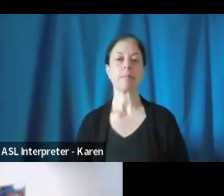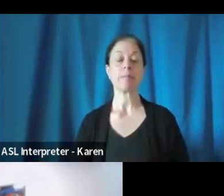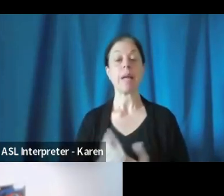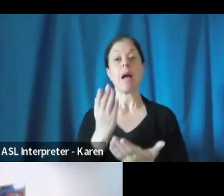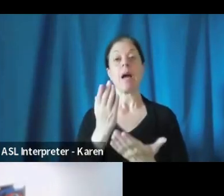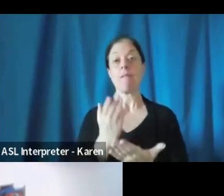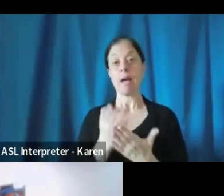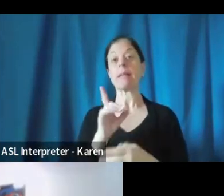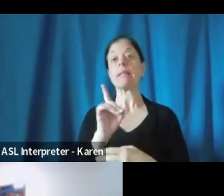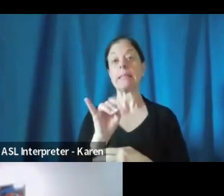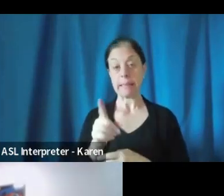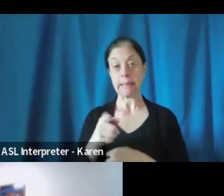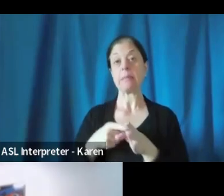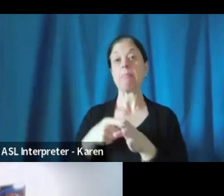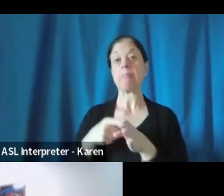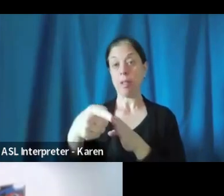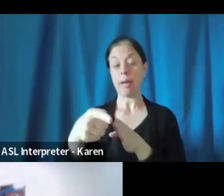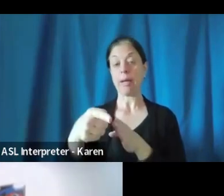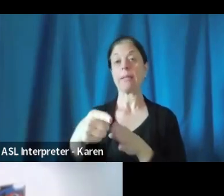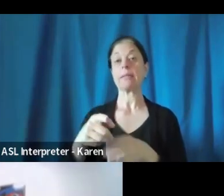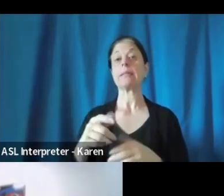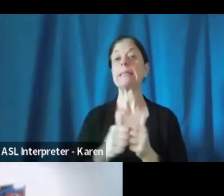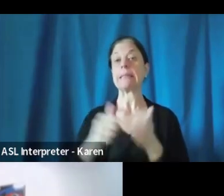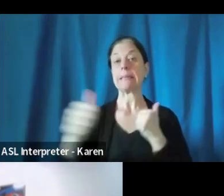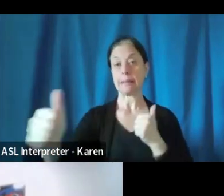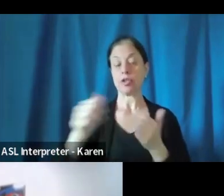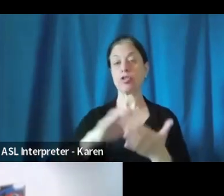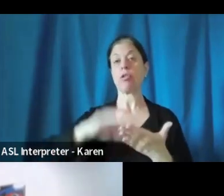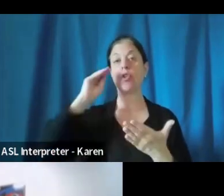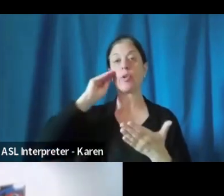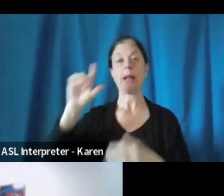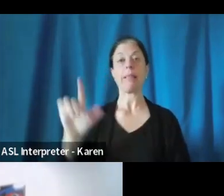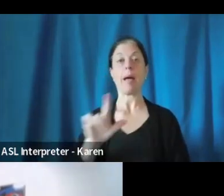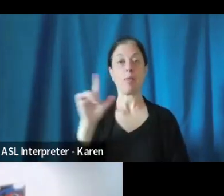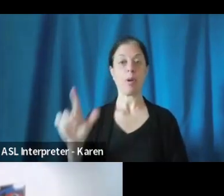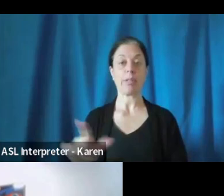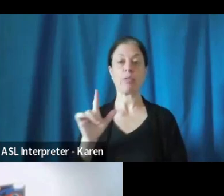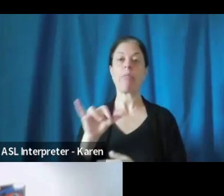I would pursue post-graduation